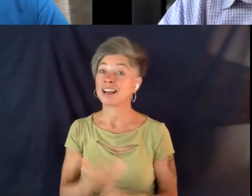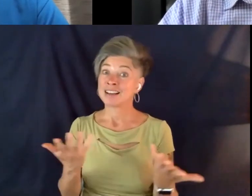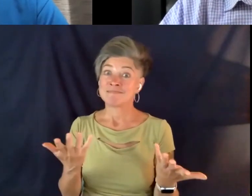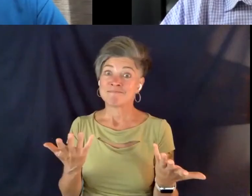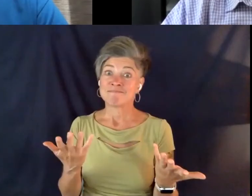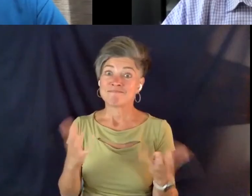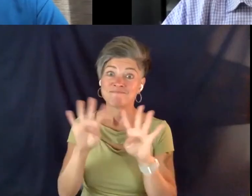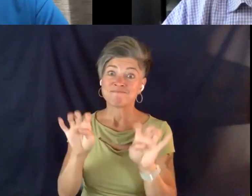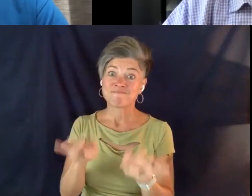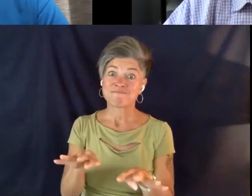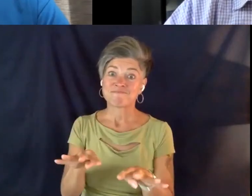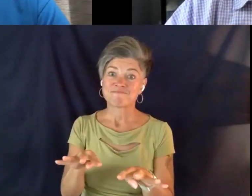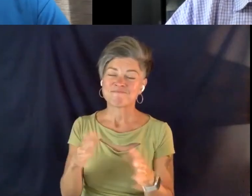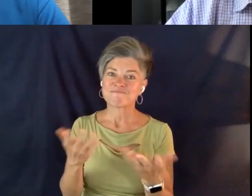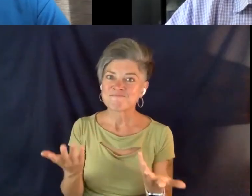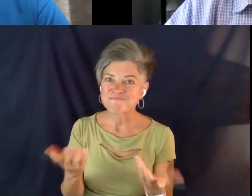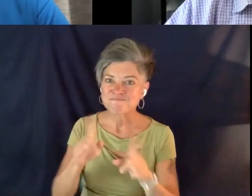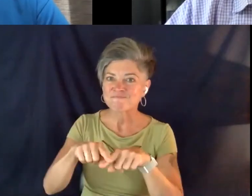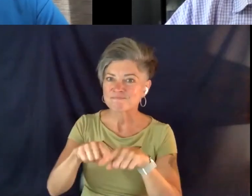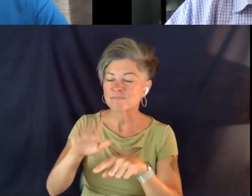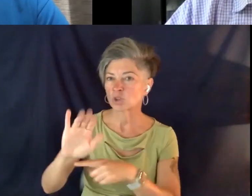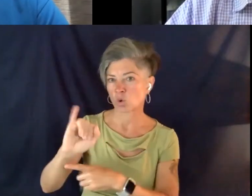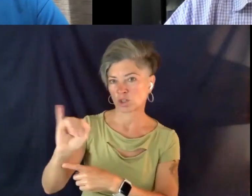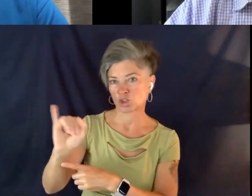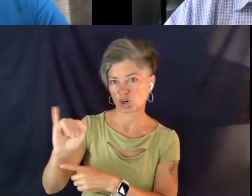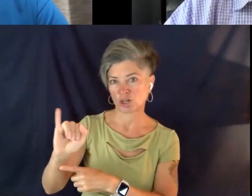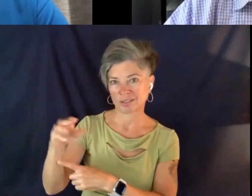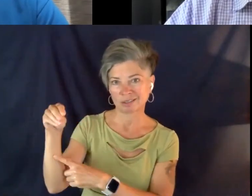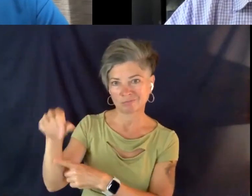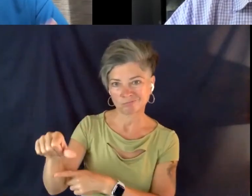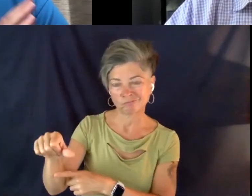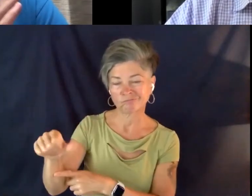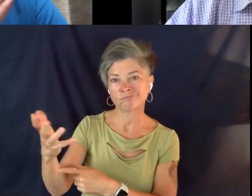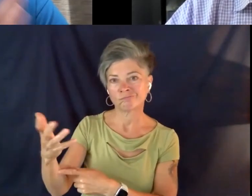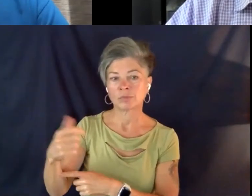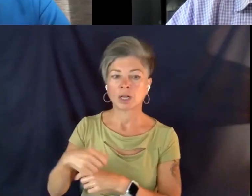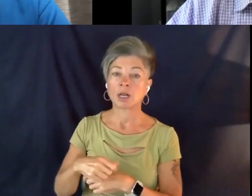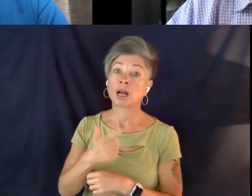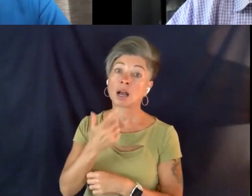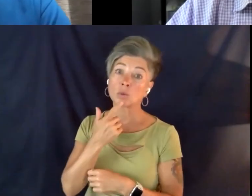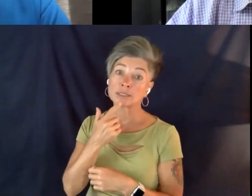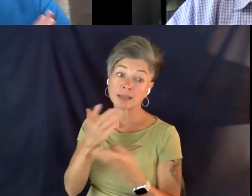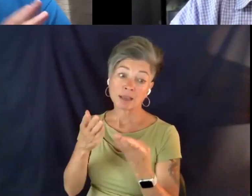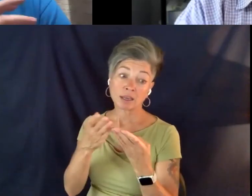So it gets down to your insurance coverage. I would say in general,